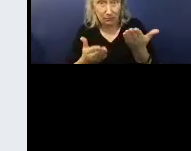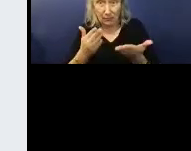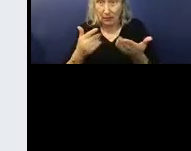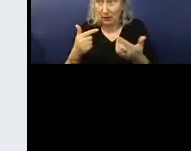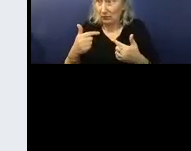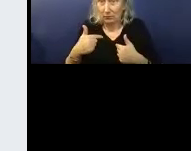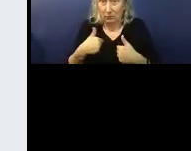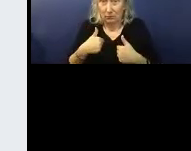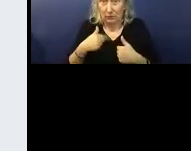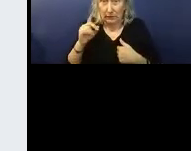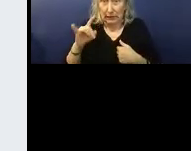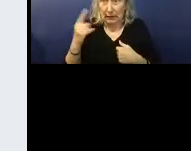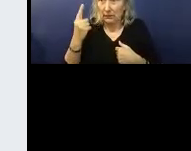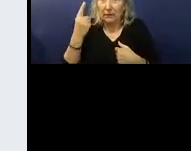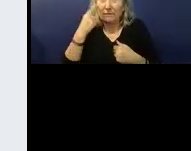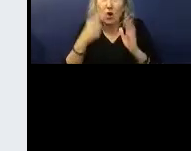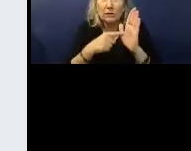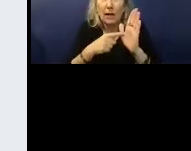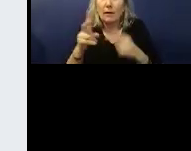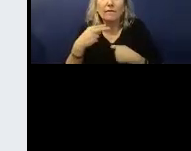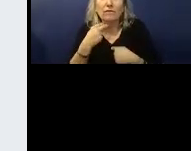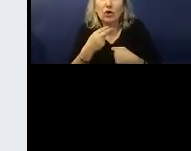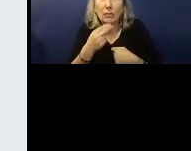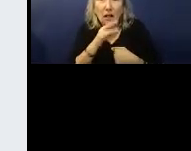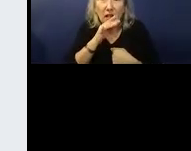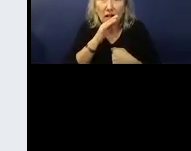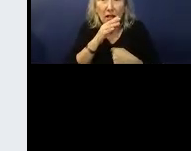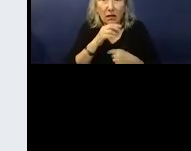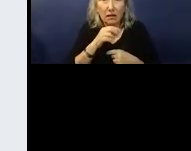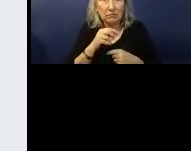say verbal abuse, you know, of a resident, you know, I think, you know,